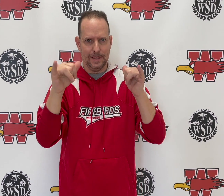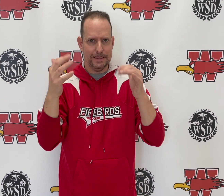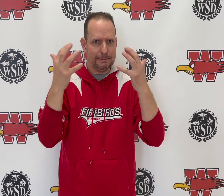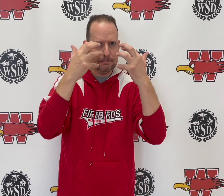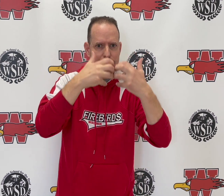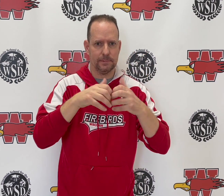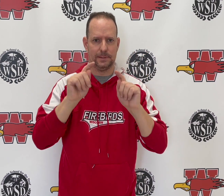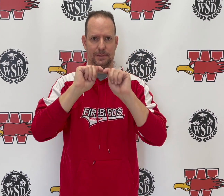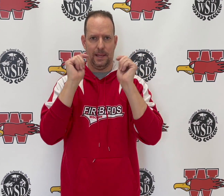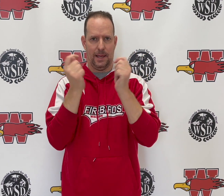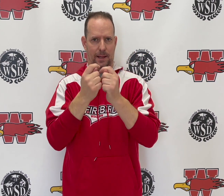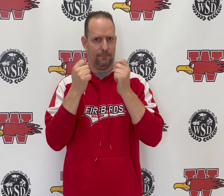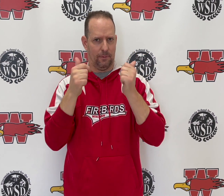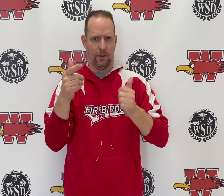so we had to work it out with the team.